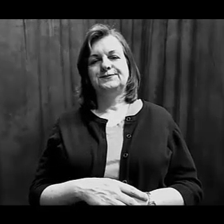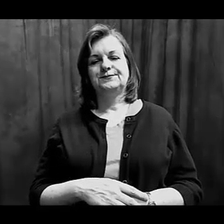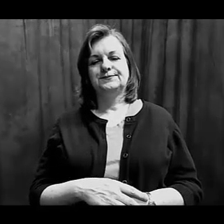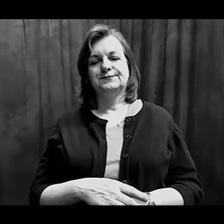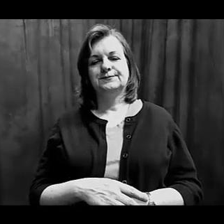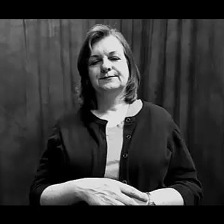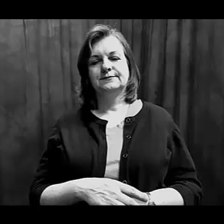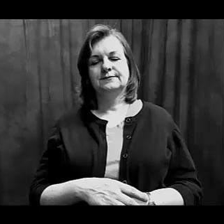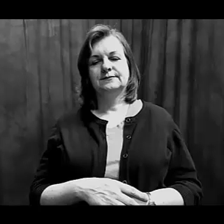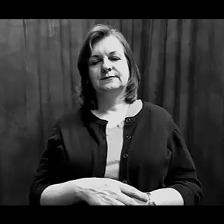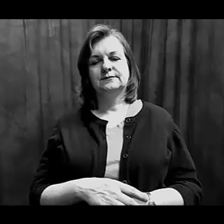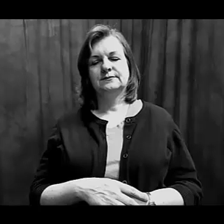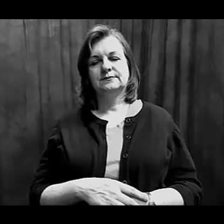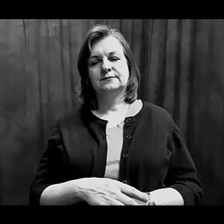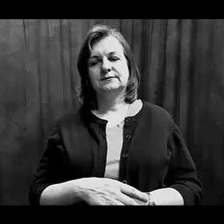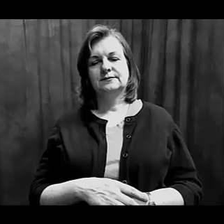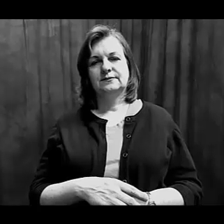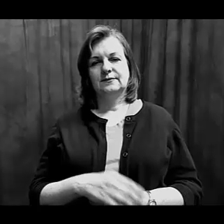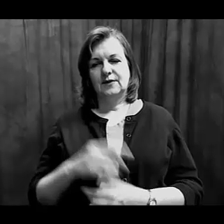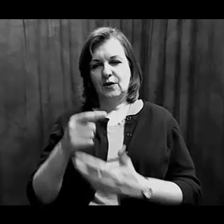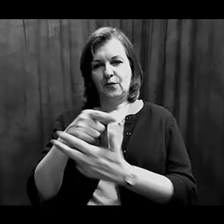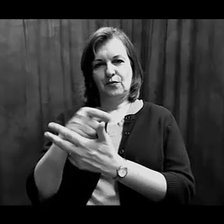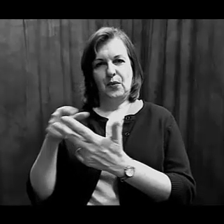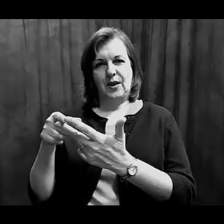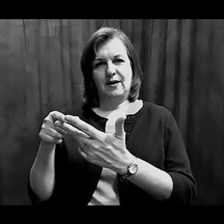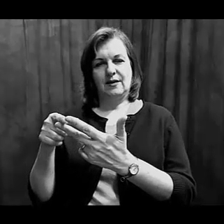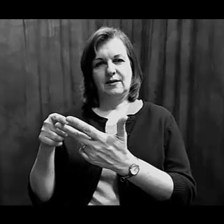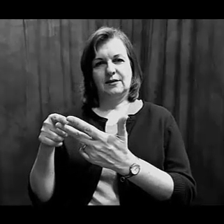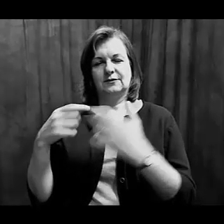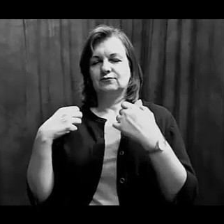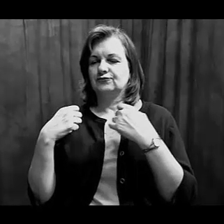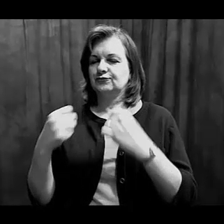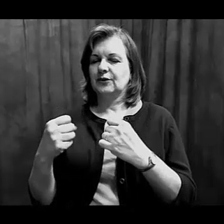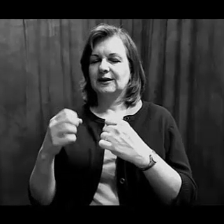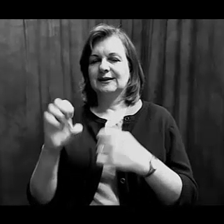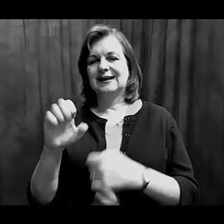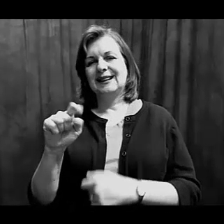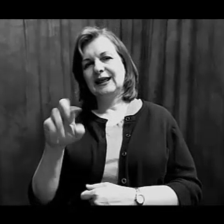so when we look at these large electronegative